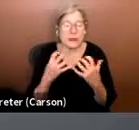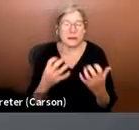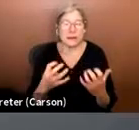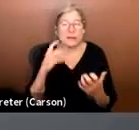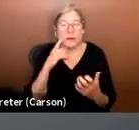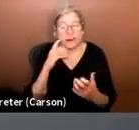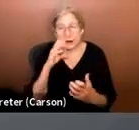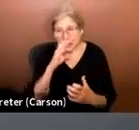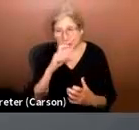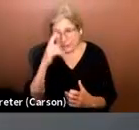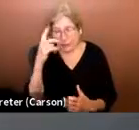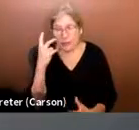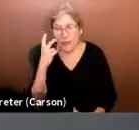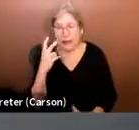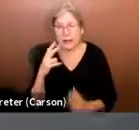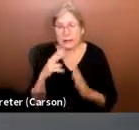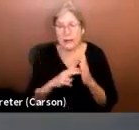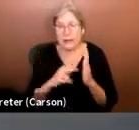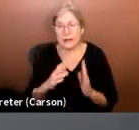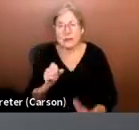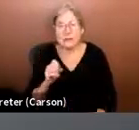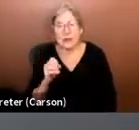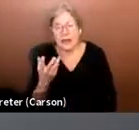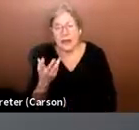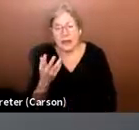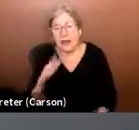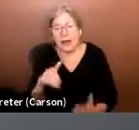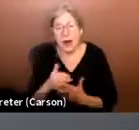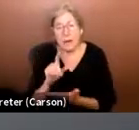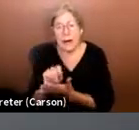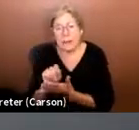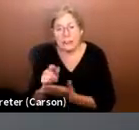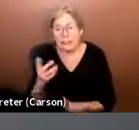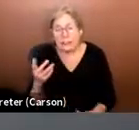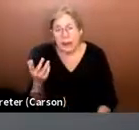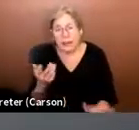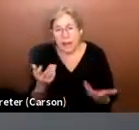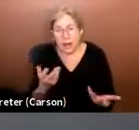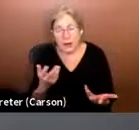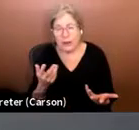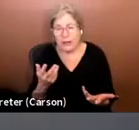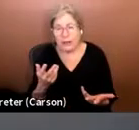readers. So that all publishers are joyously engaged with